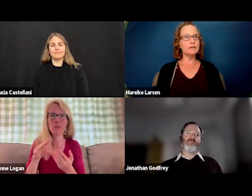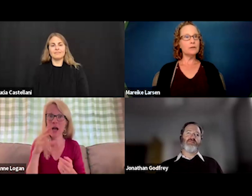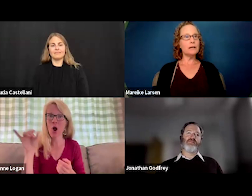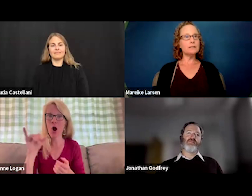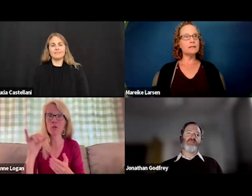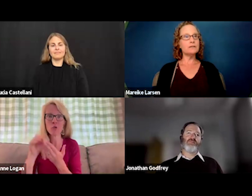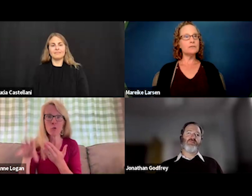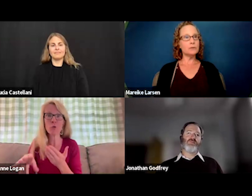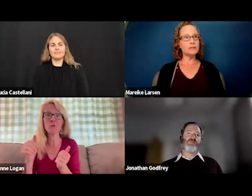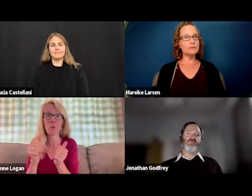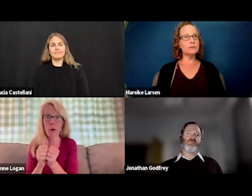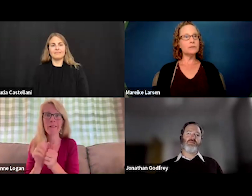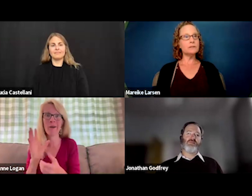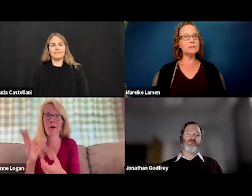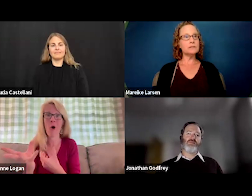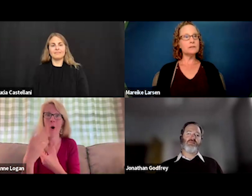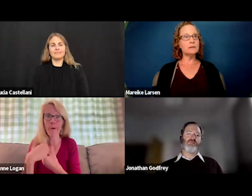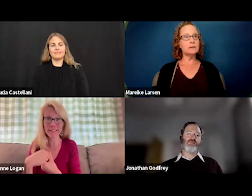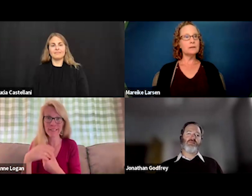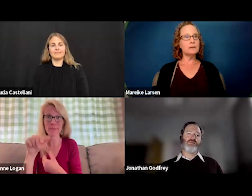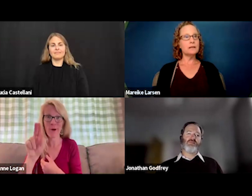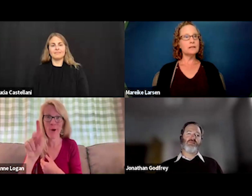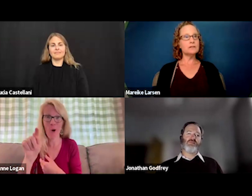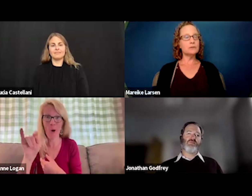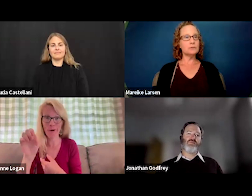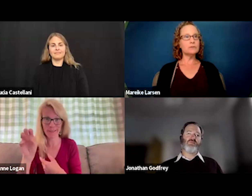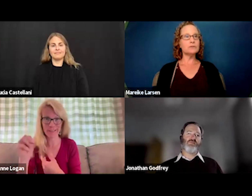video content for deaf students and students